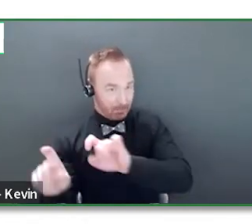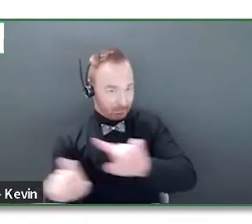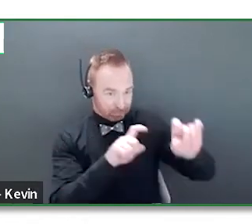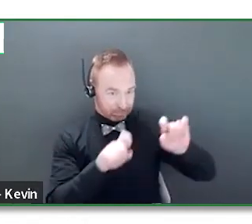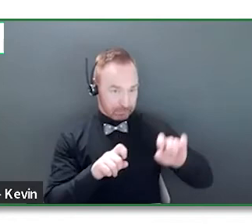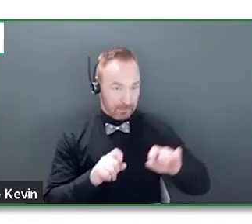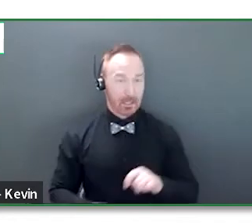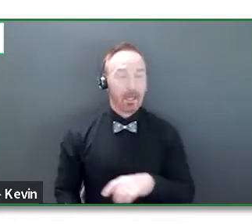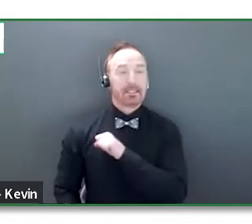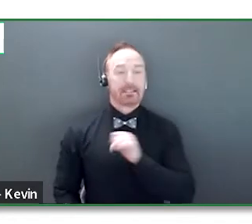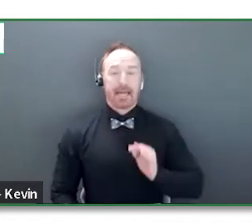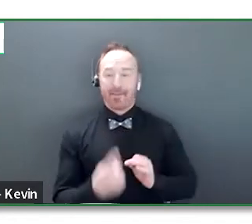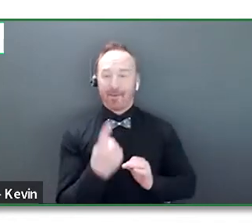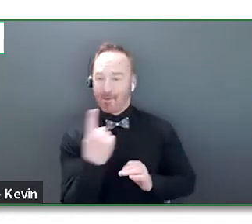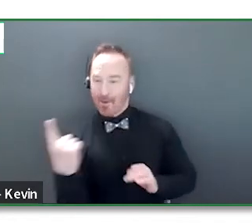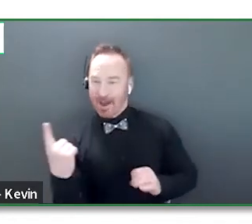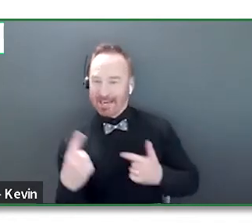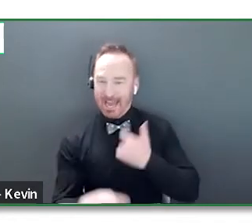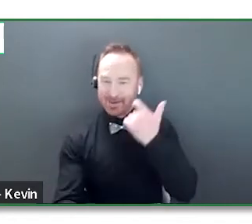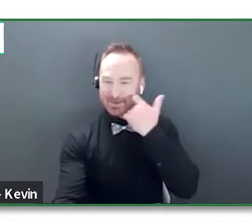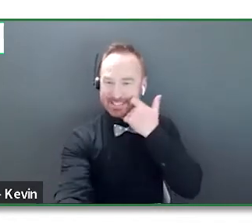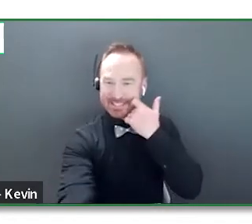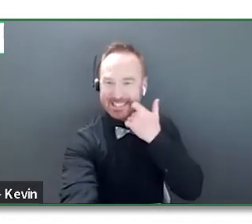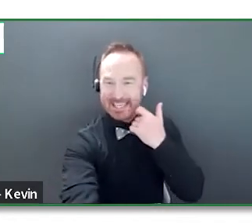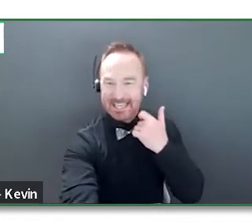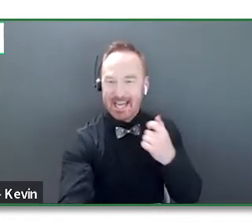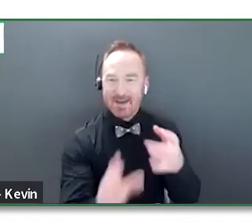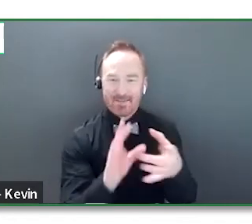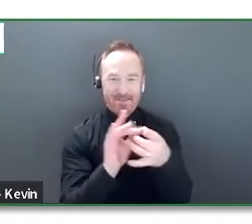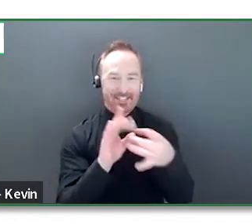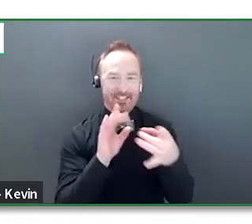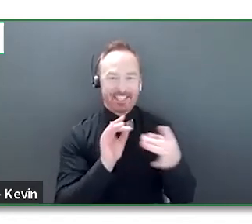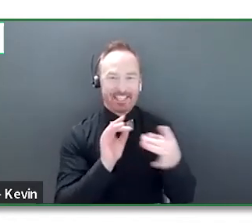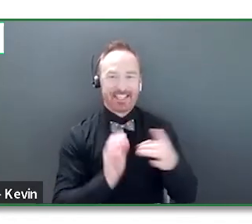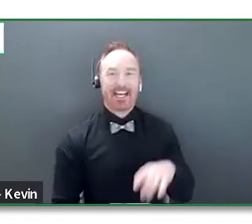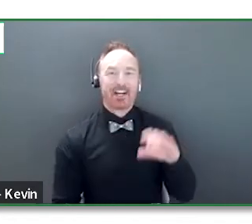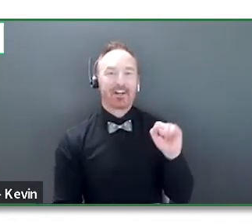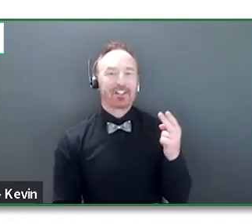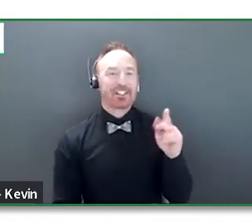because I feel like everybody knows her um but so we can do some uh ourselves